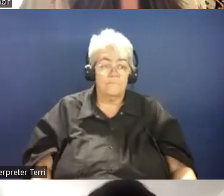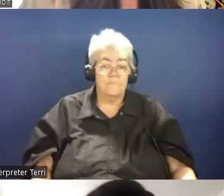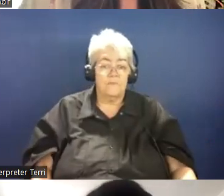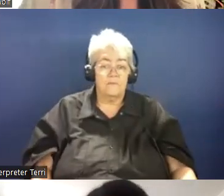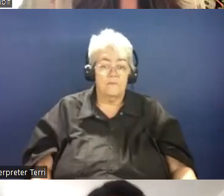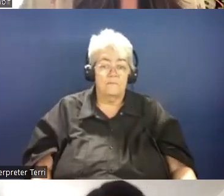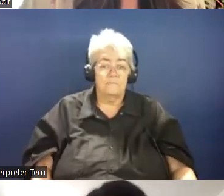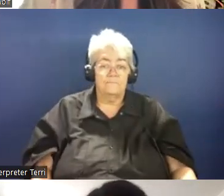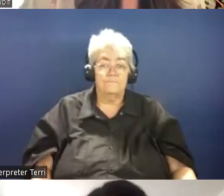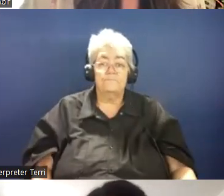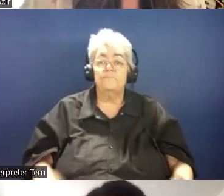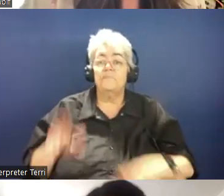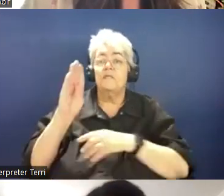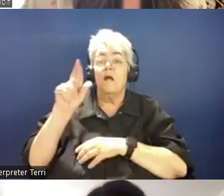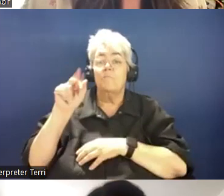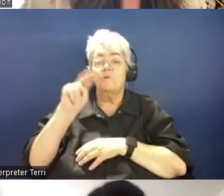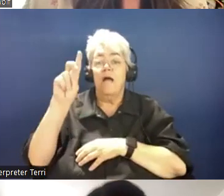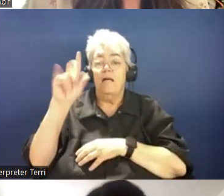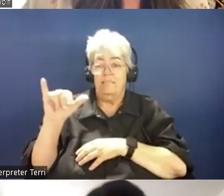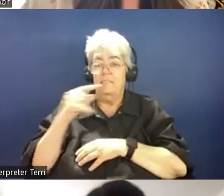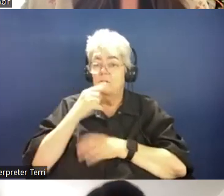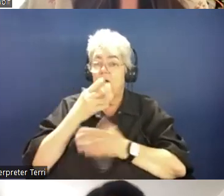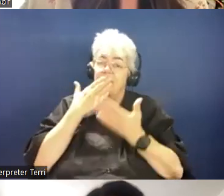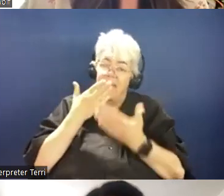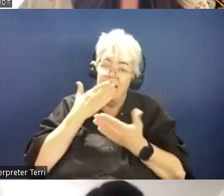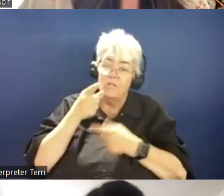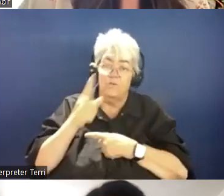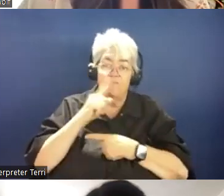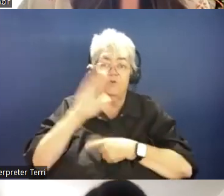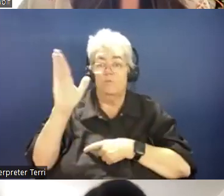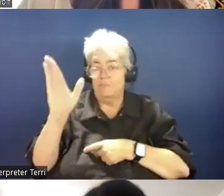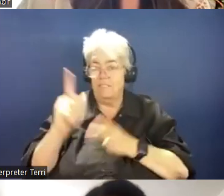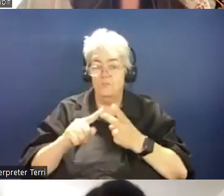Katie,, this is Brandy, I just wanted to thank you for that presentation while we're waiting to see